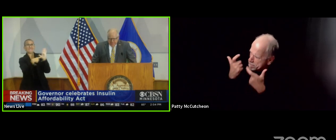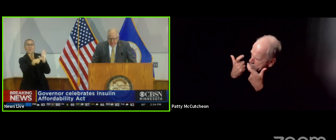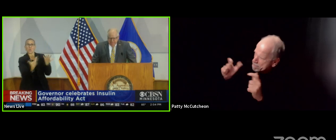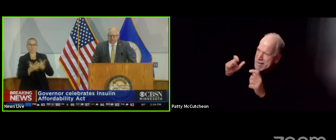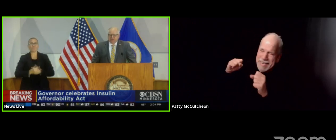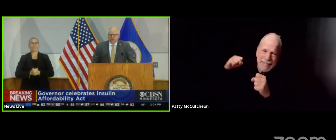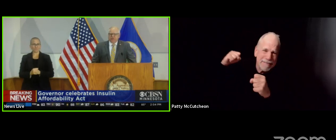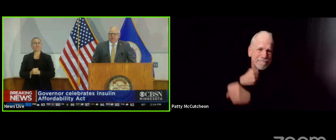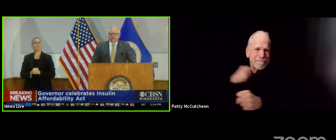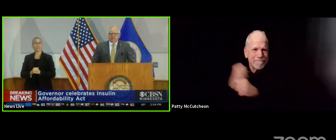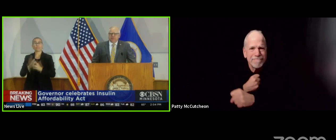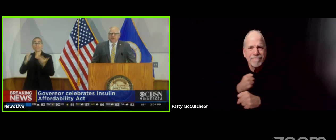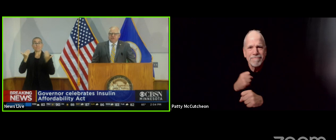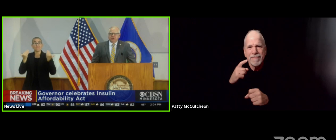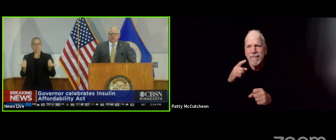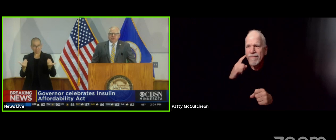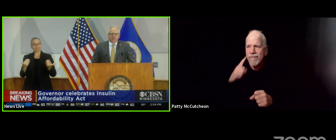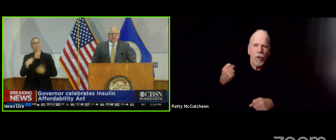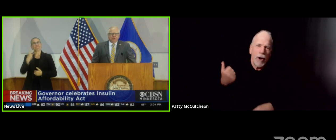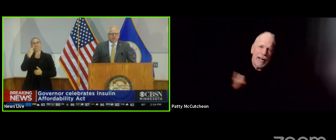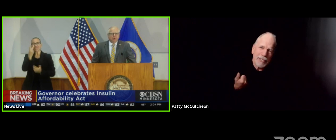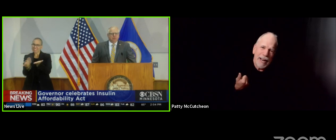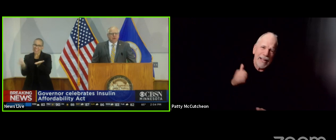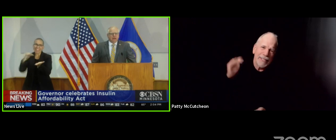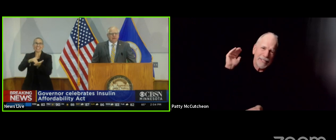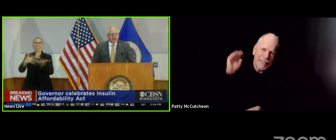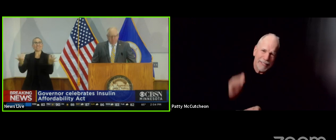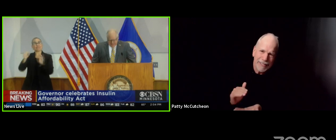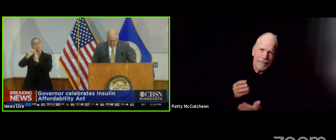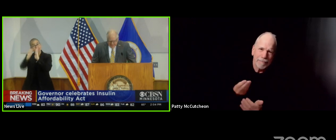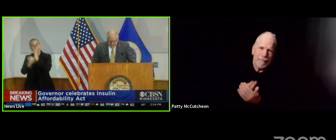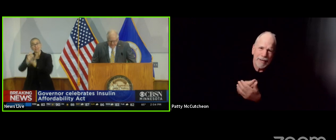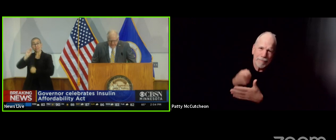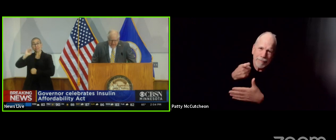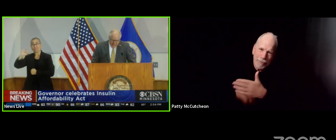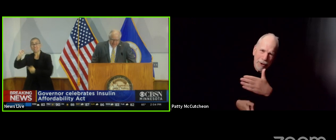TIMES, MINNESOTANS AND THIS GROUP OF MINNESOTANS SIMPLY DID WHAT WAS RIGHT TIME AND TIME AGAIN. I'M GOING TO BE